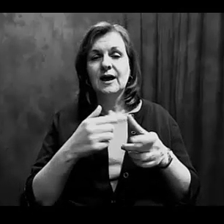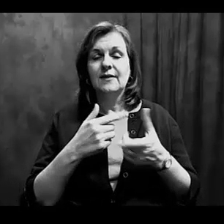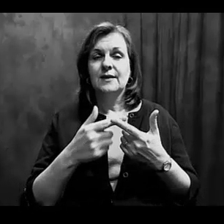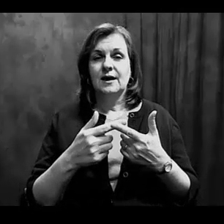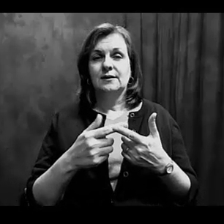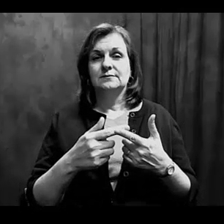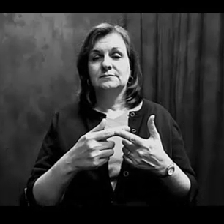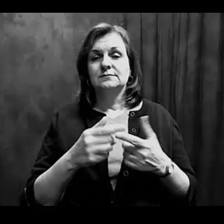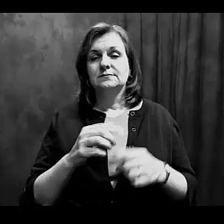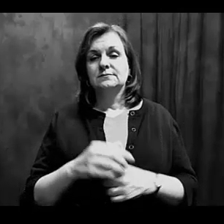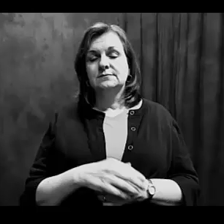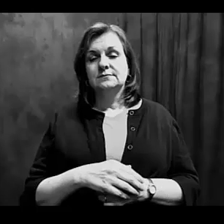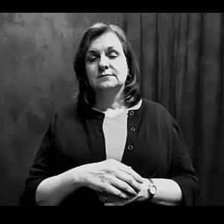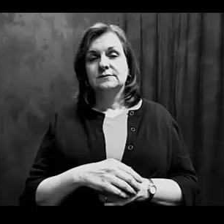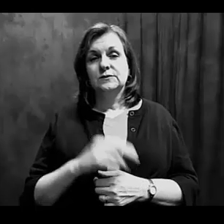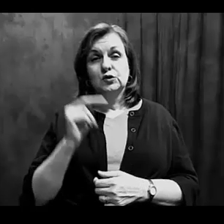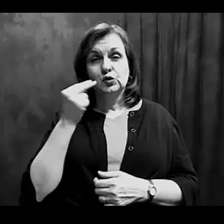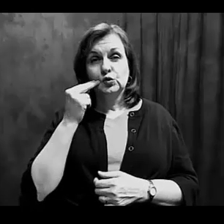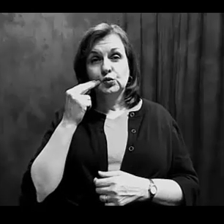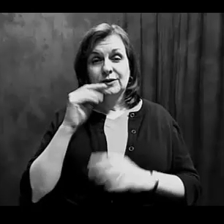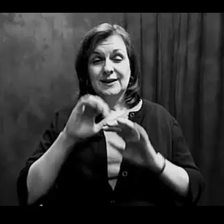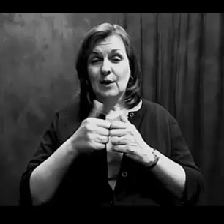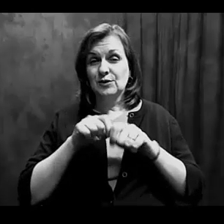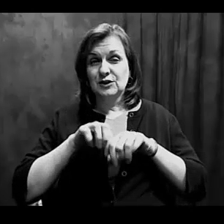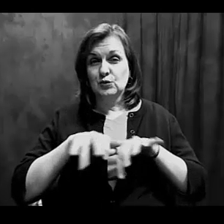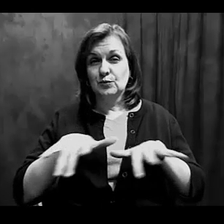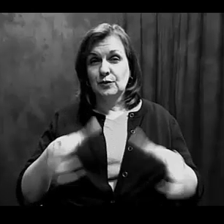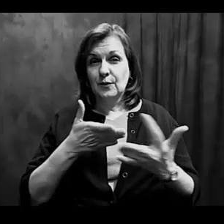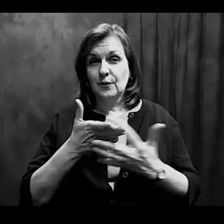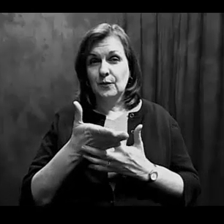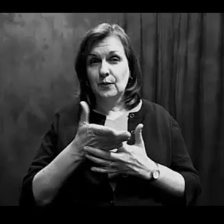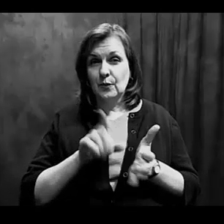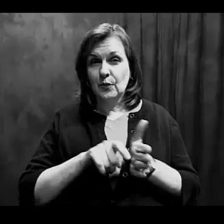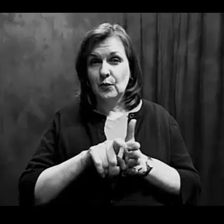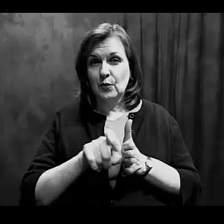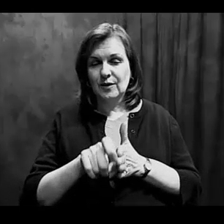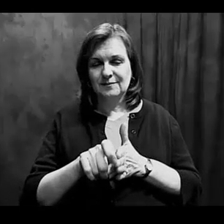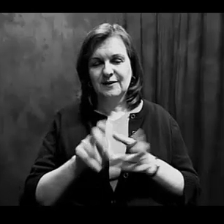and the distribution of nutrients and so on throughout this organism are fairly basic